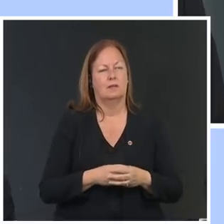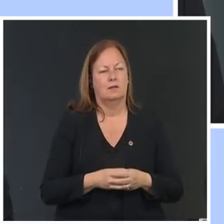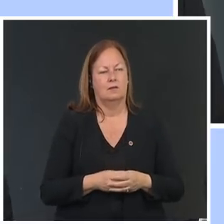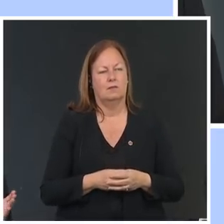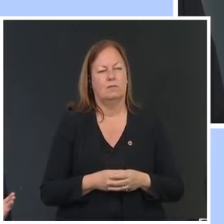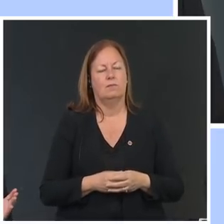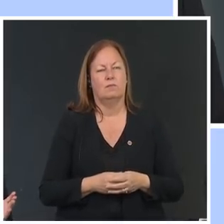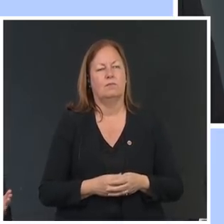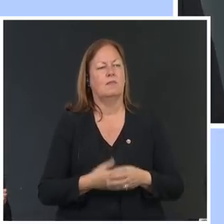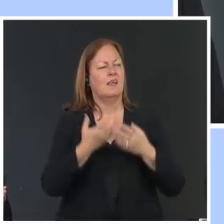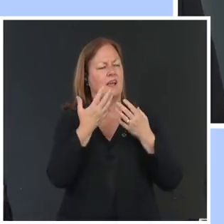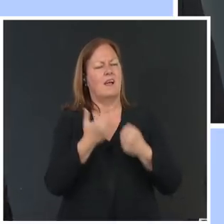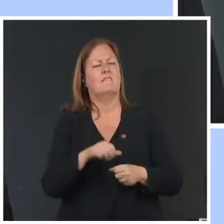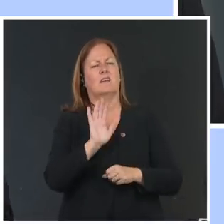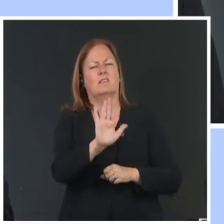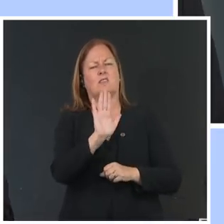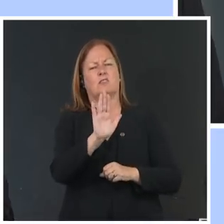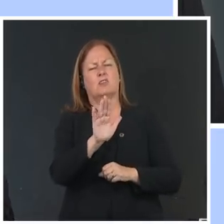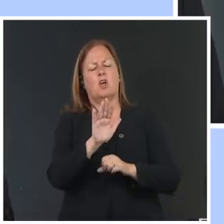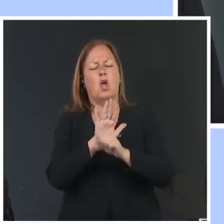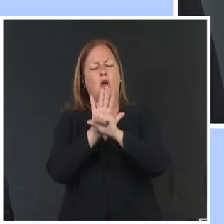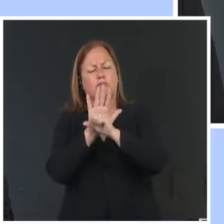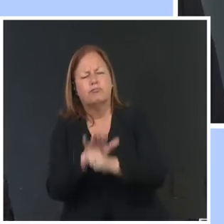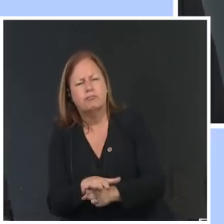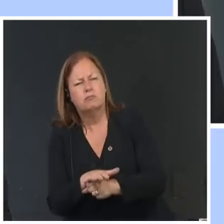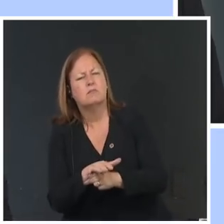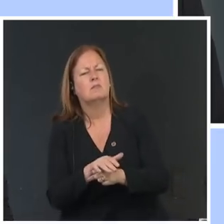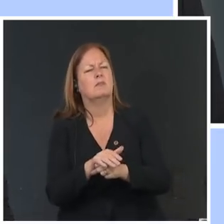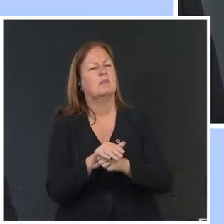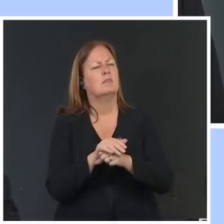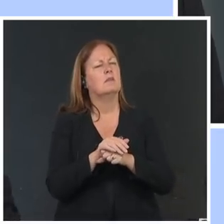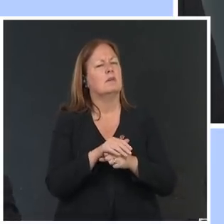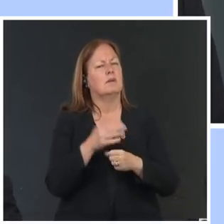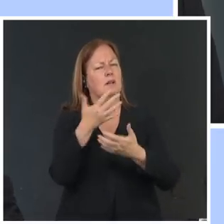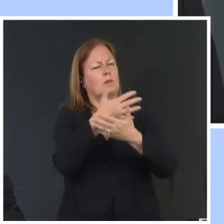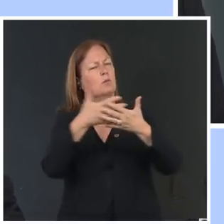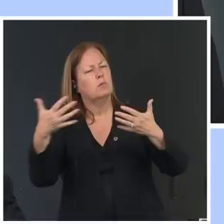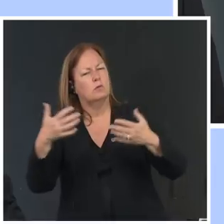language ability and language diversity and language and nationalism, and